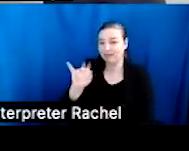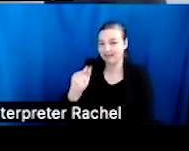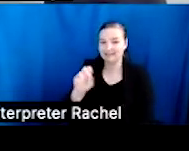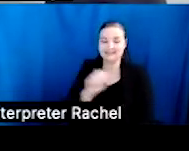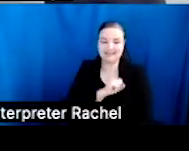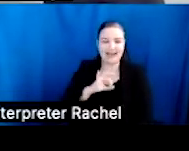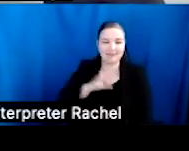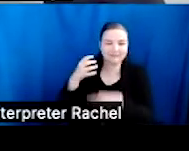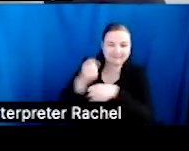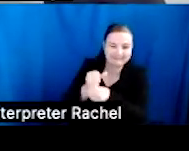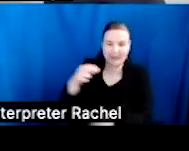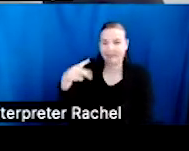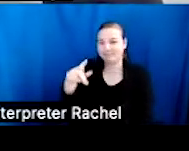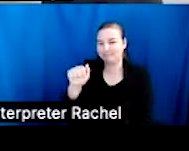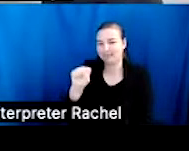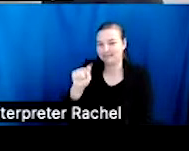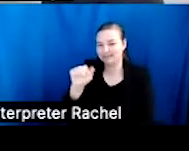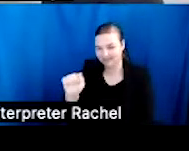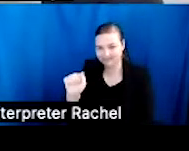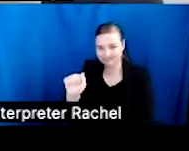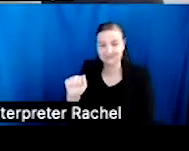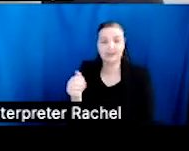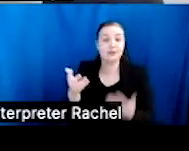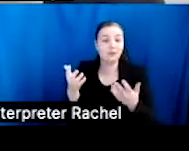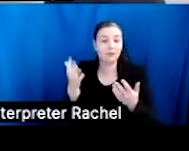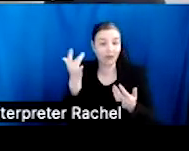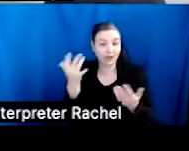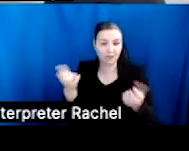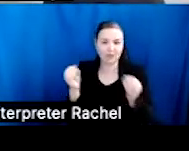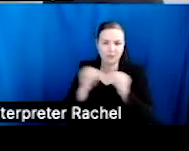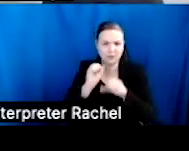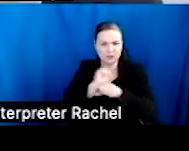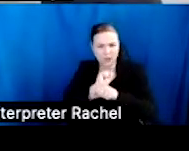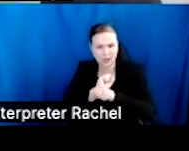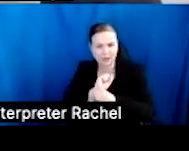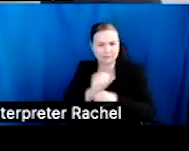to improve wages, promotions, and job security, and to give staff a say in policy decisions at the